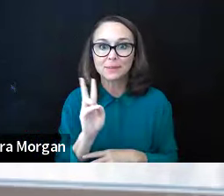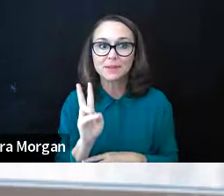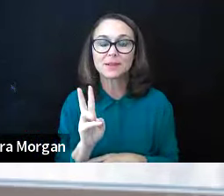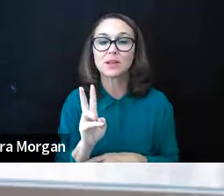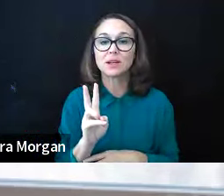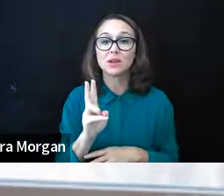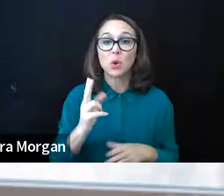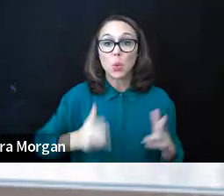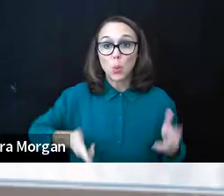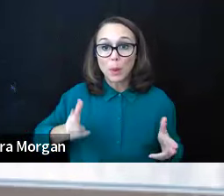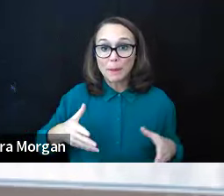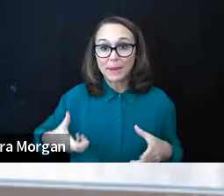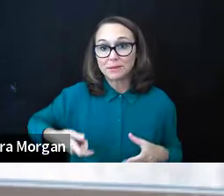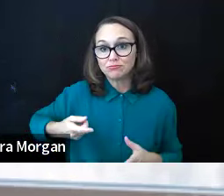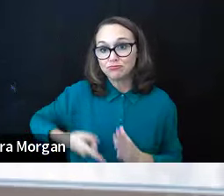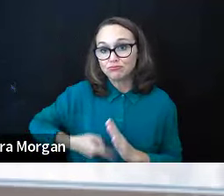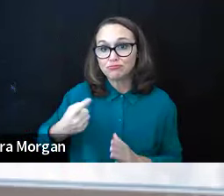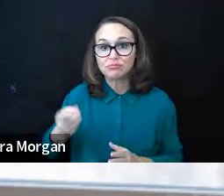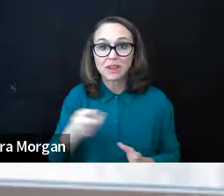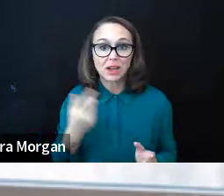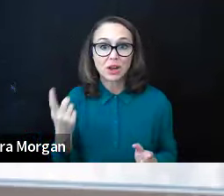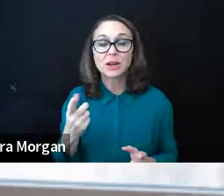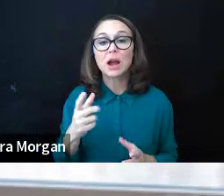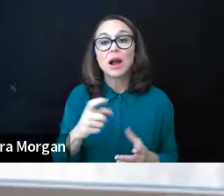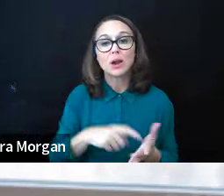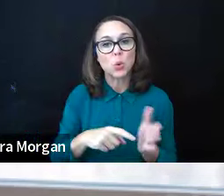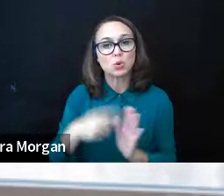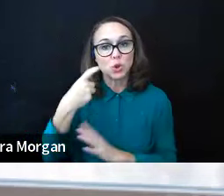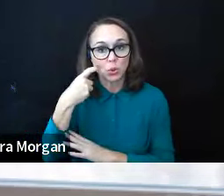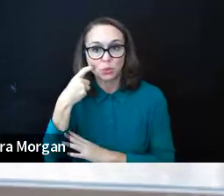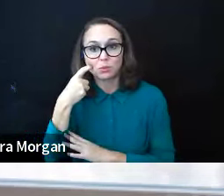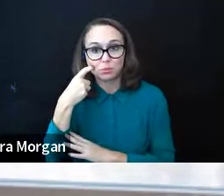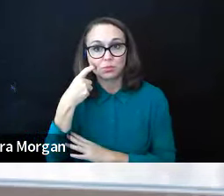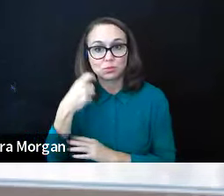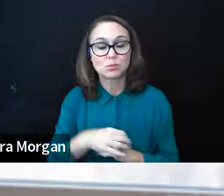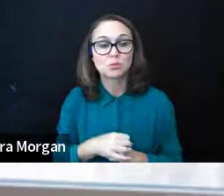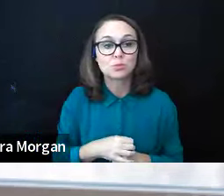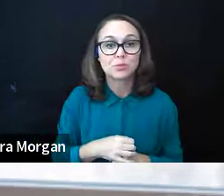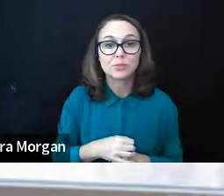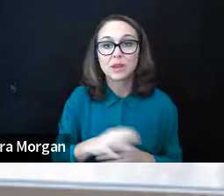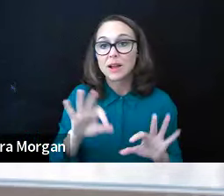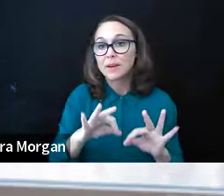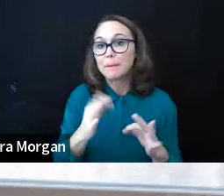use. The final approach under teaching skills is parent and family relationship approaches.